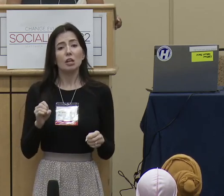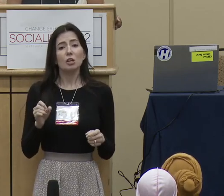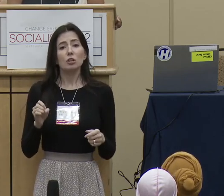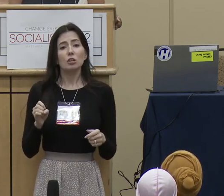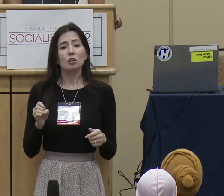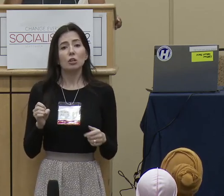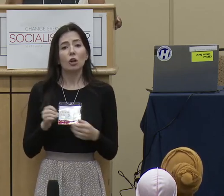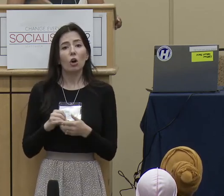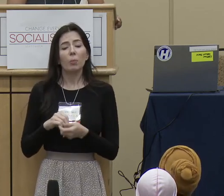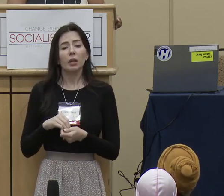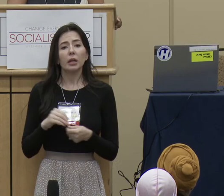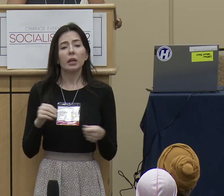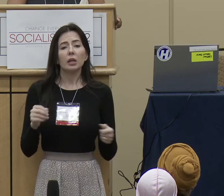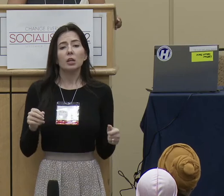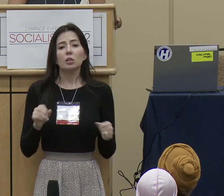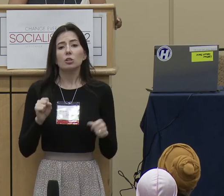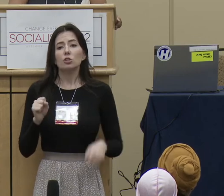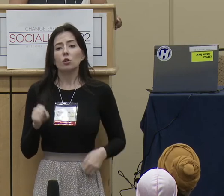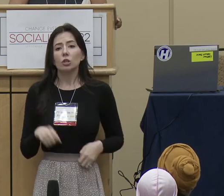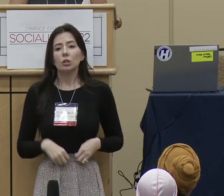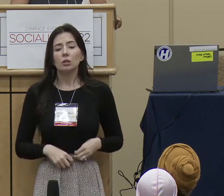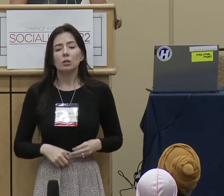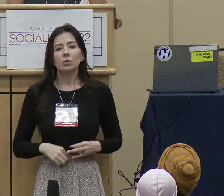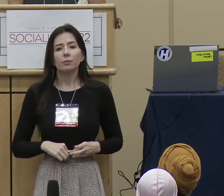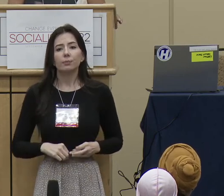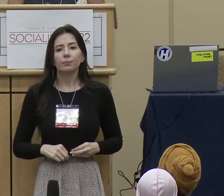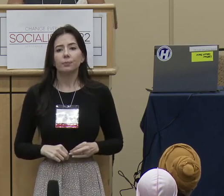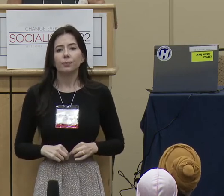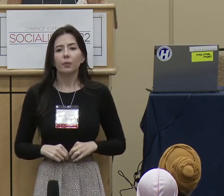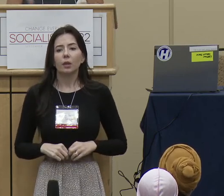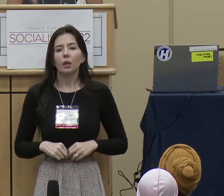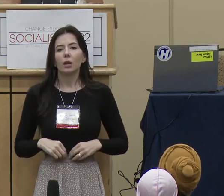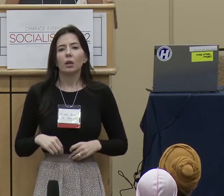socialist democratic nominee for president. Are those people